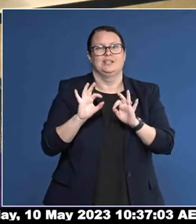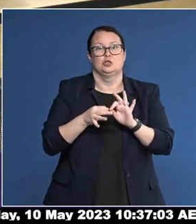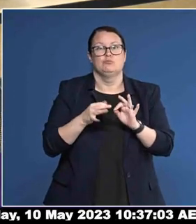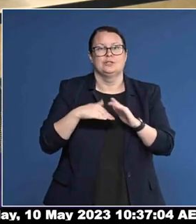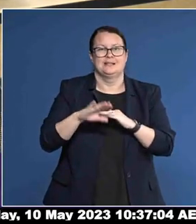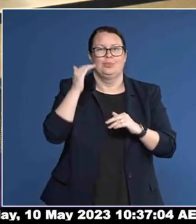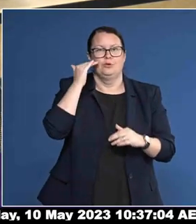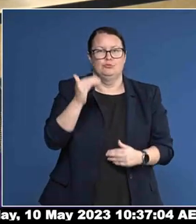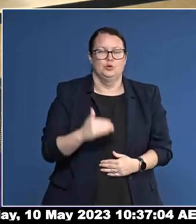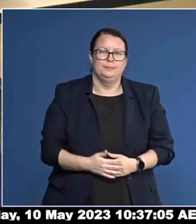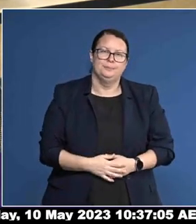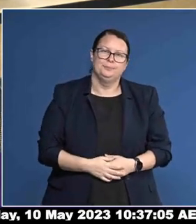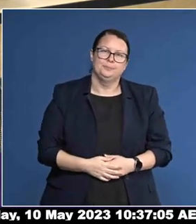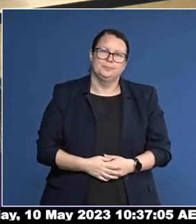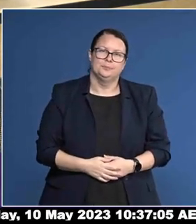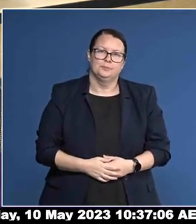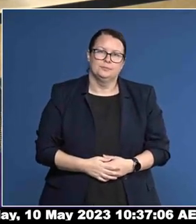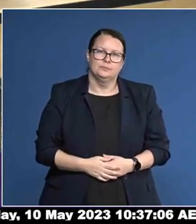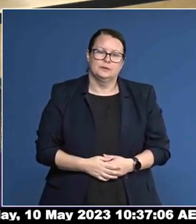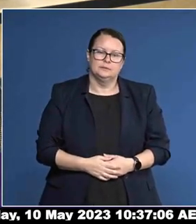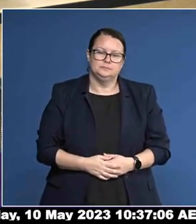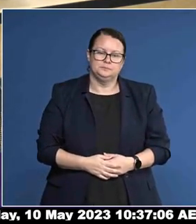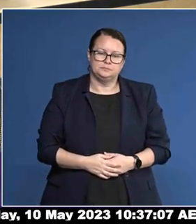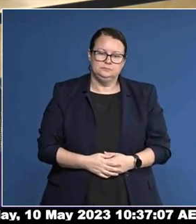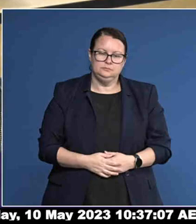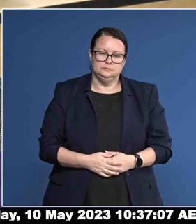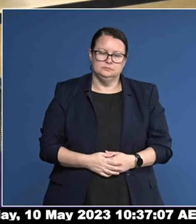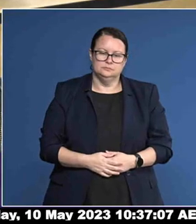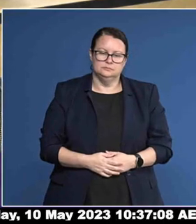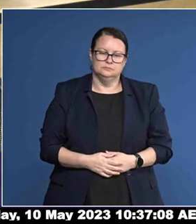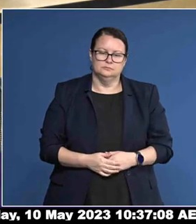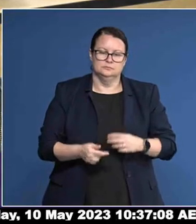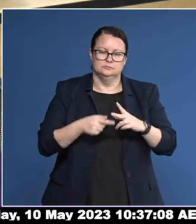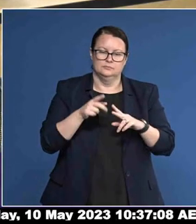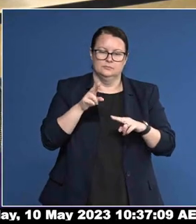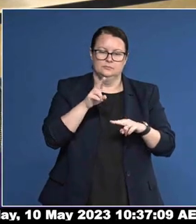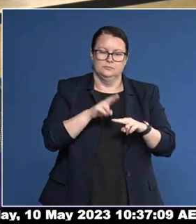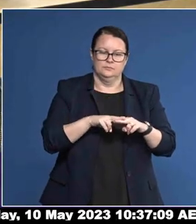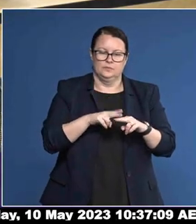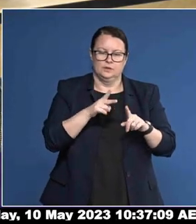live stream. So, if you can just go back and just speak about that point again, please.